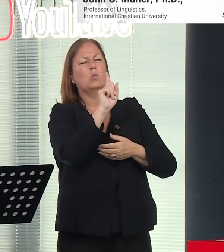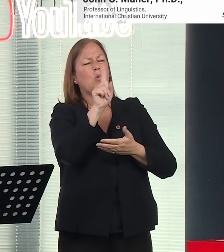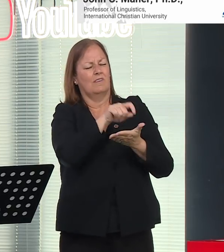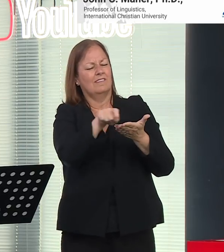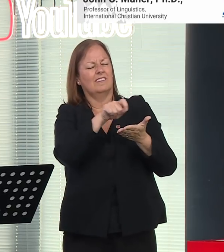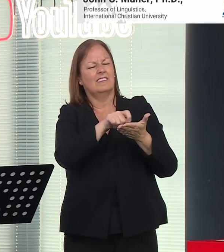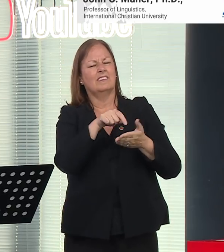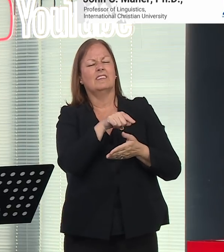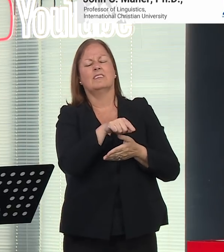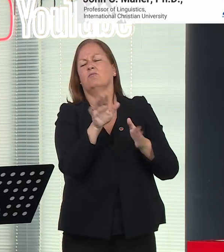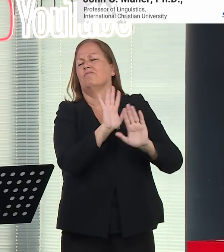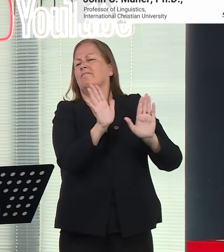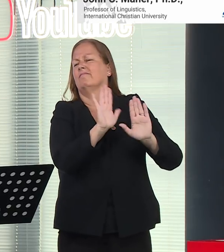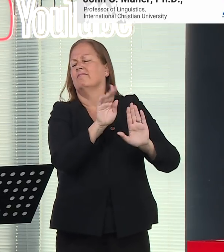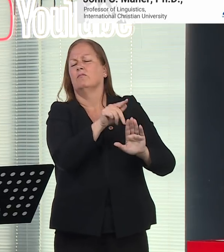I did not mention written language.